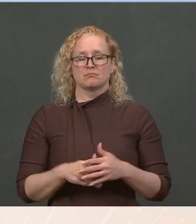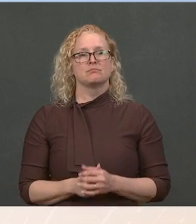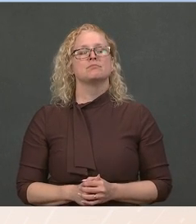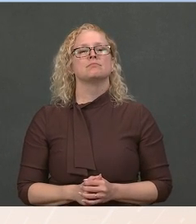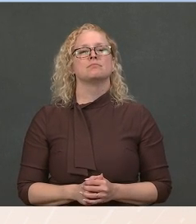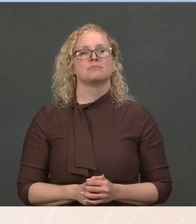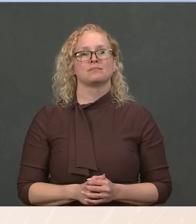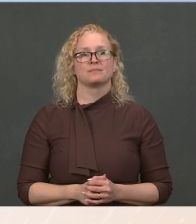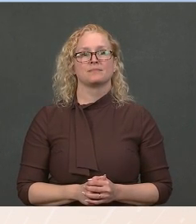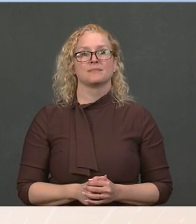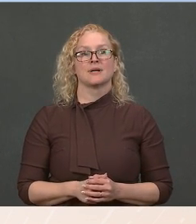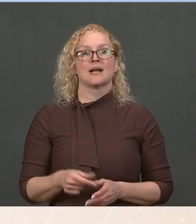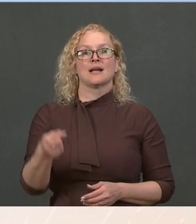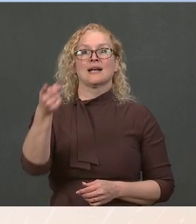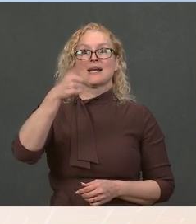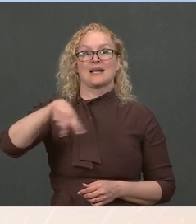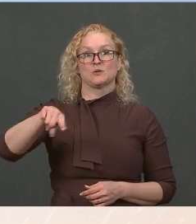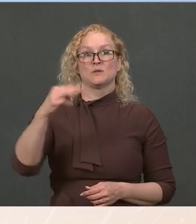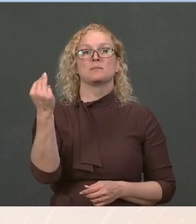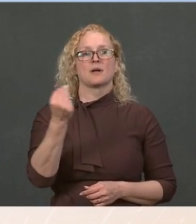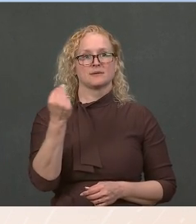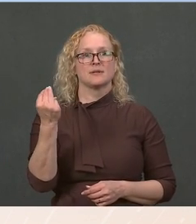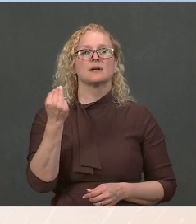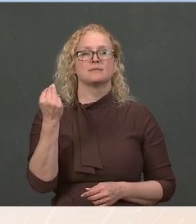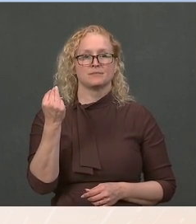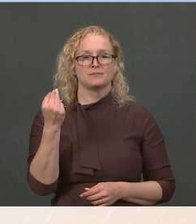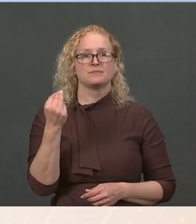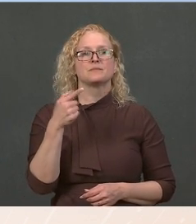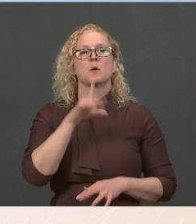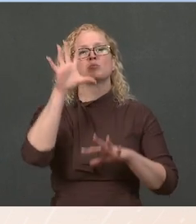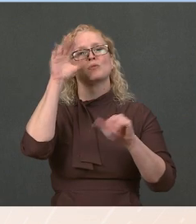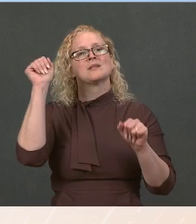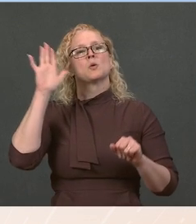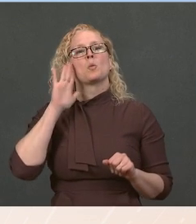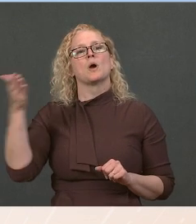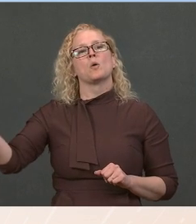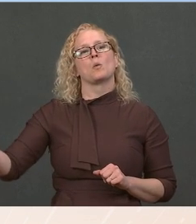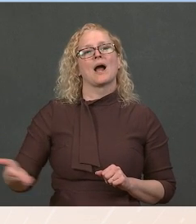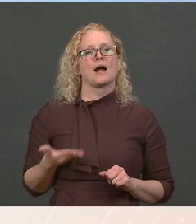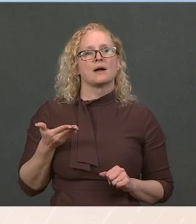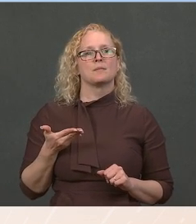to the White House to celebrate the team winning the 2021 NBA championship.